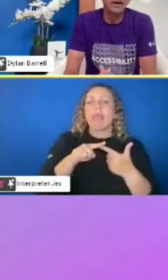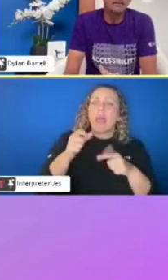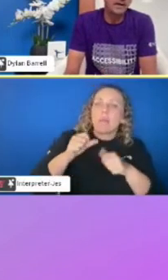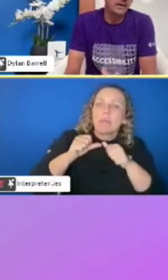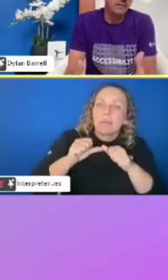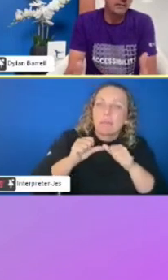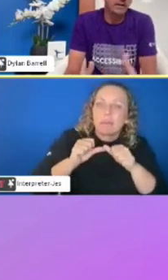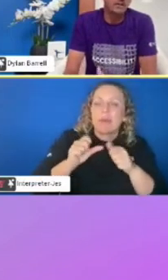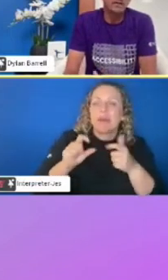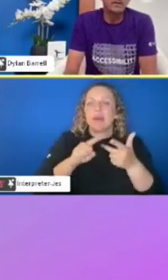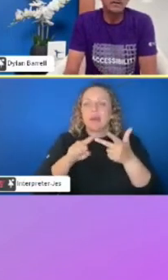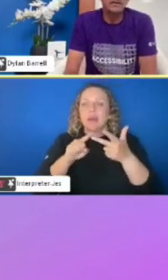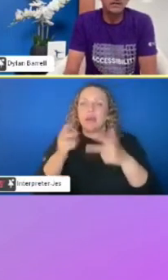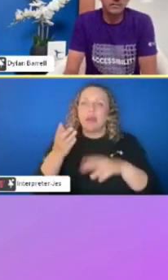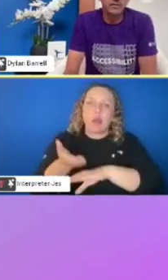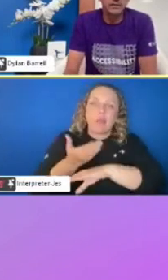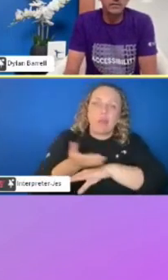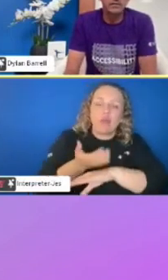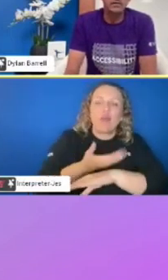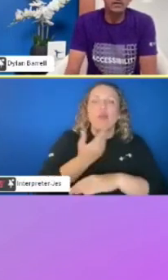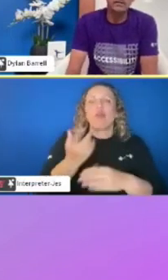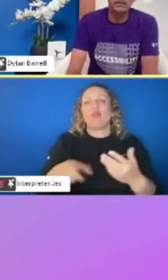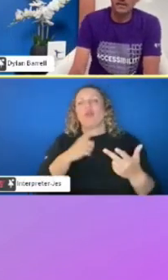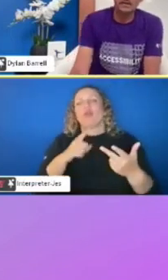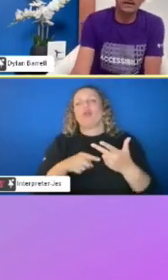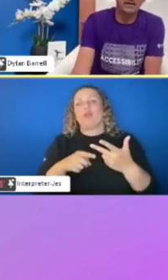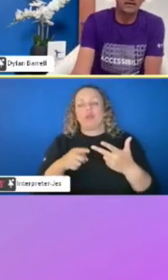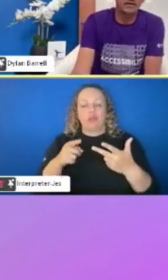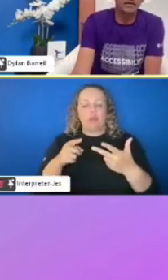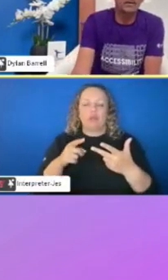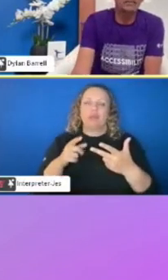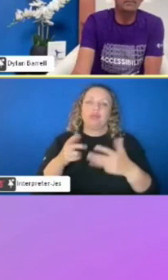and making it available essentially free to everybody. Thank you, Deque.